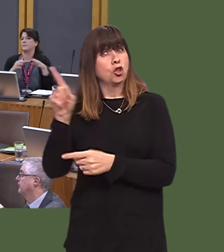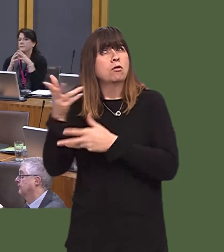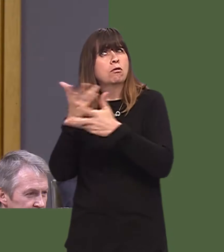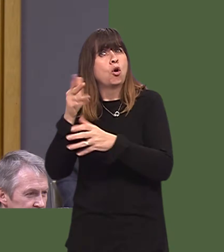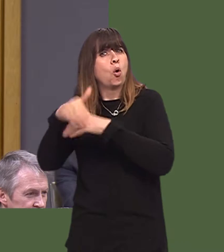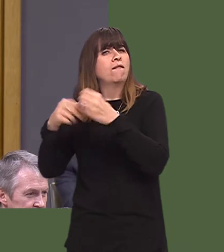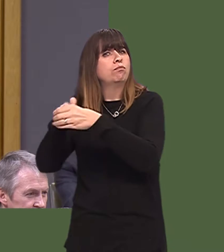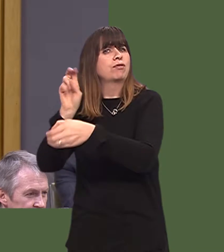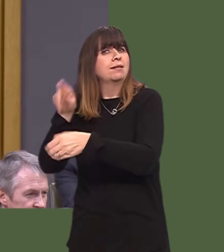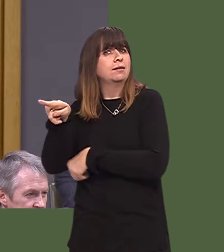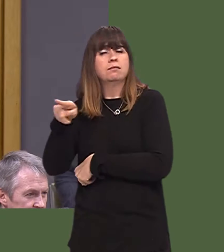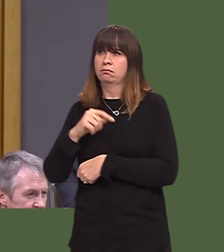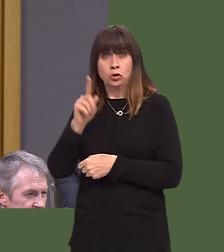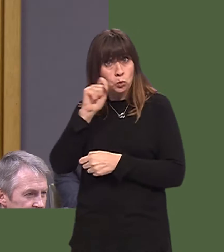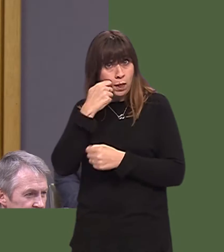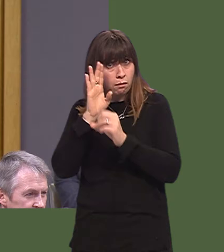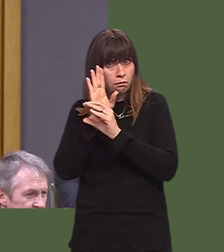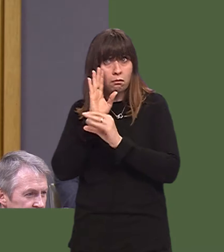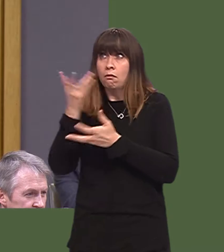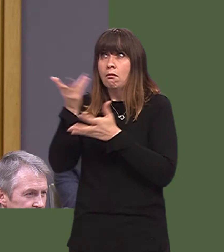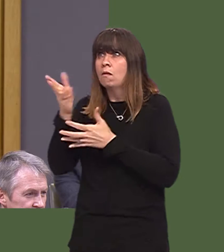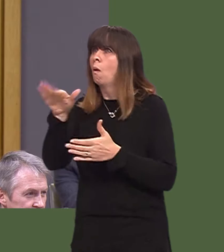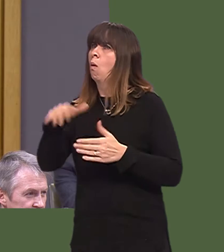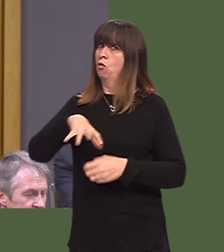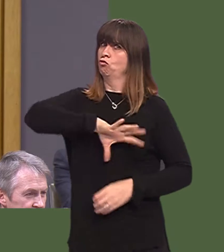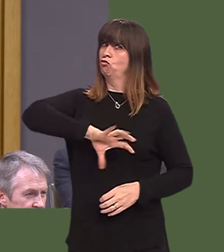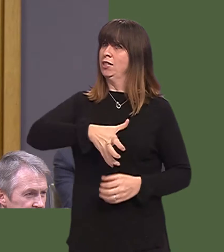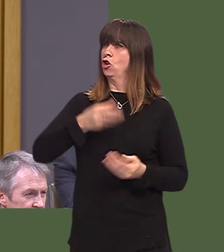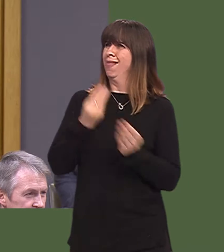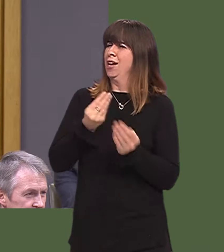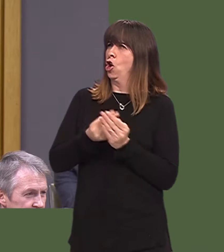will he be certain to stress how vitally important regional economic strategy is to Wales?